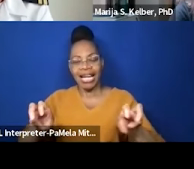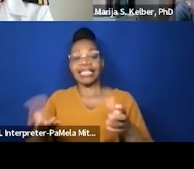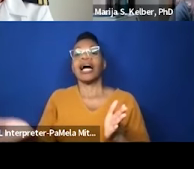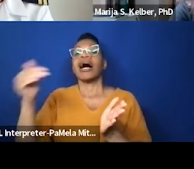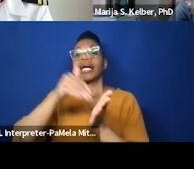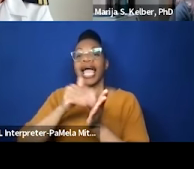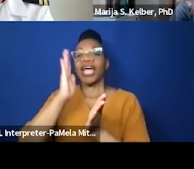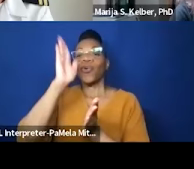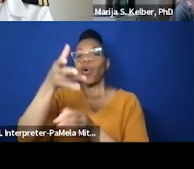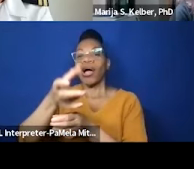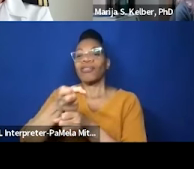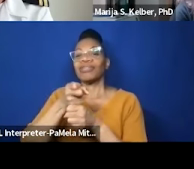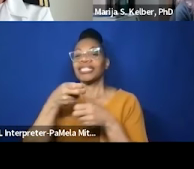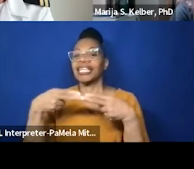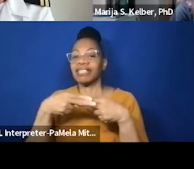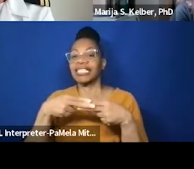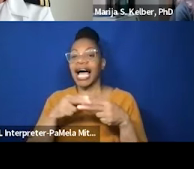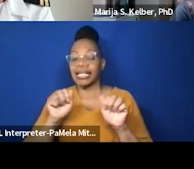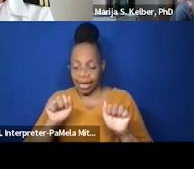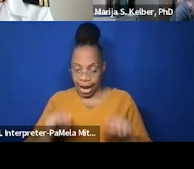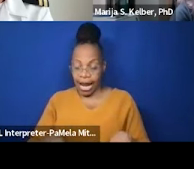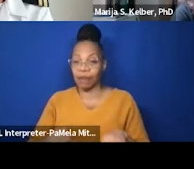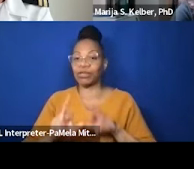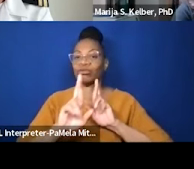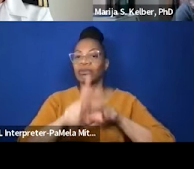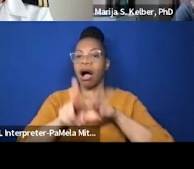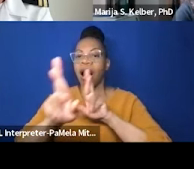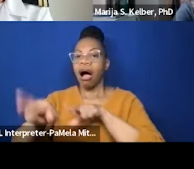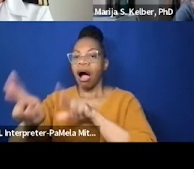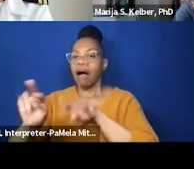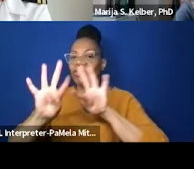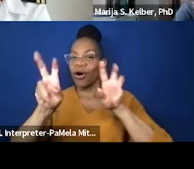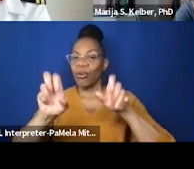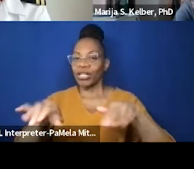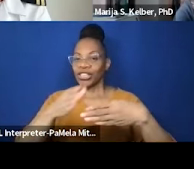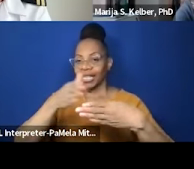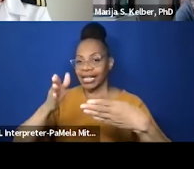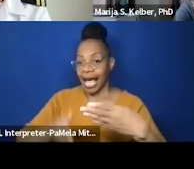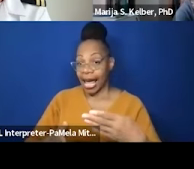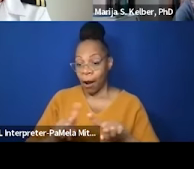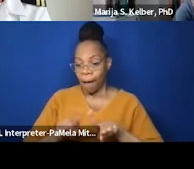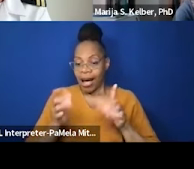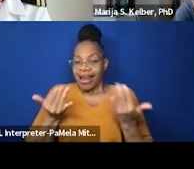I will be able to answer some questions at the end of this, but at this time, I would like to hand it over